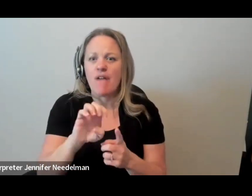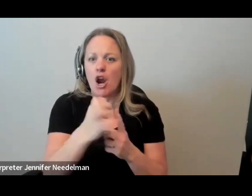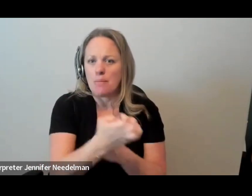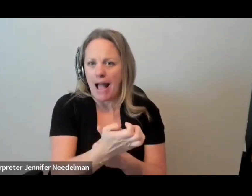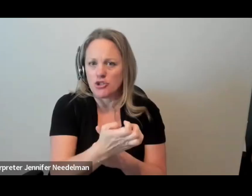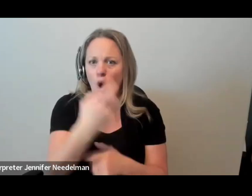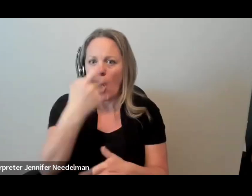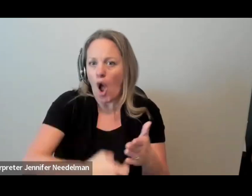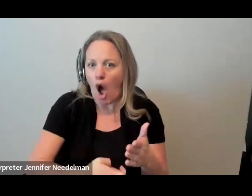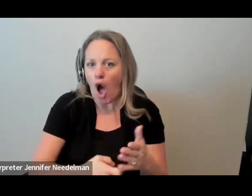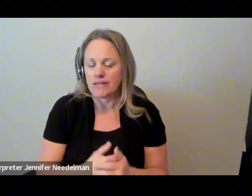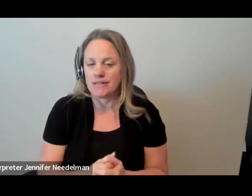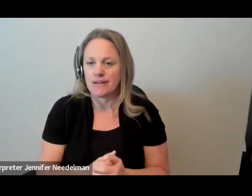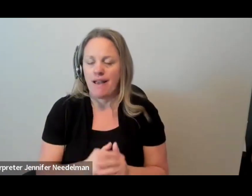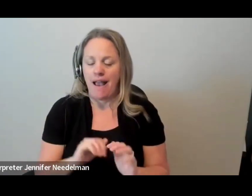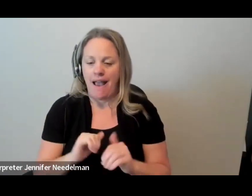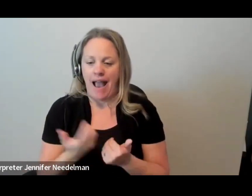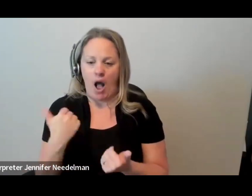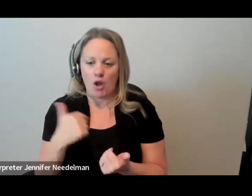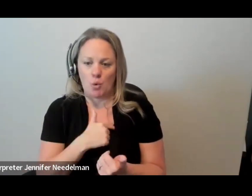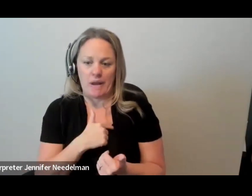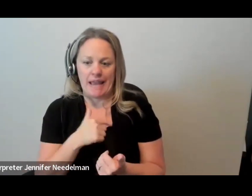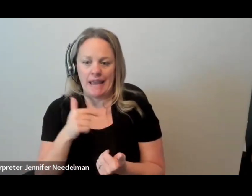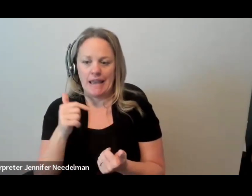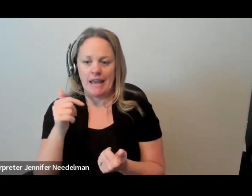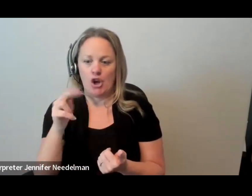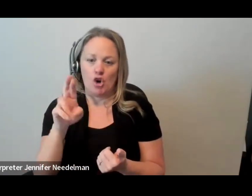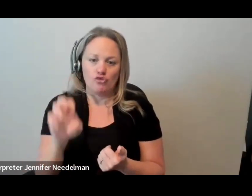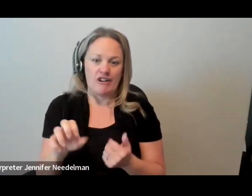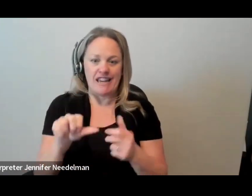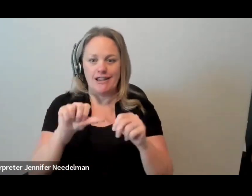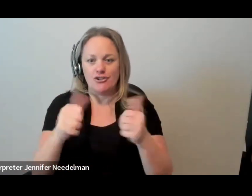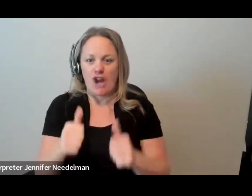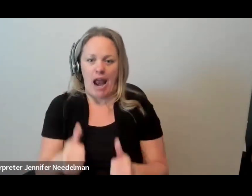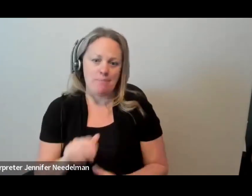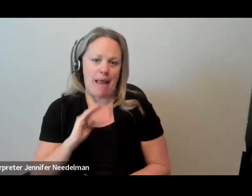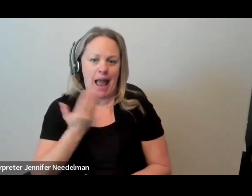Like how are we reshaping our ecological world